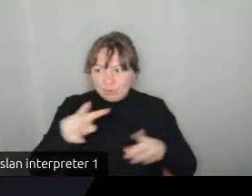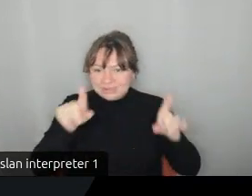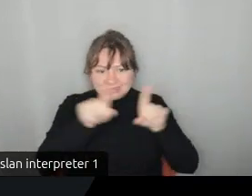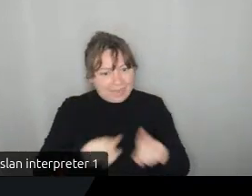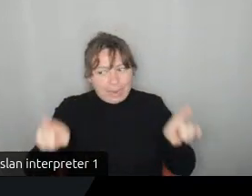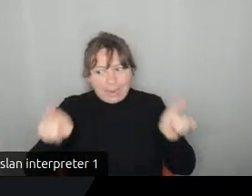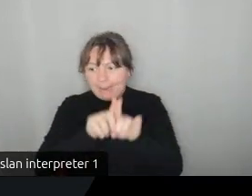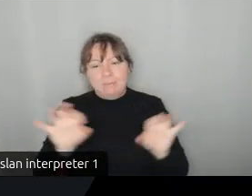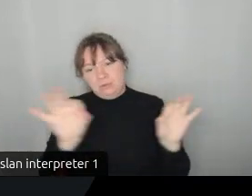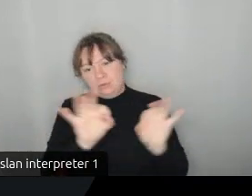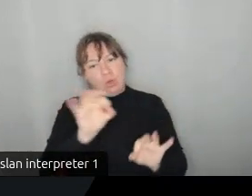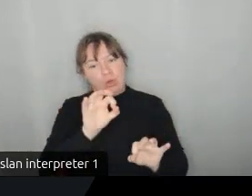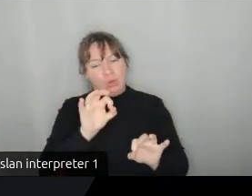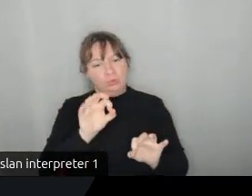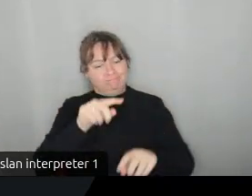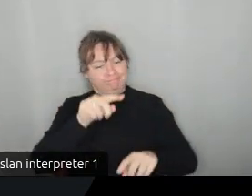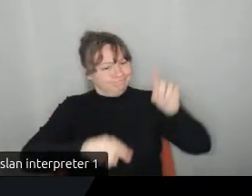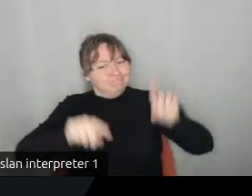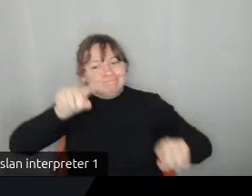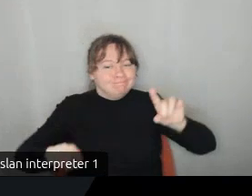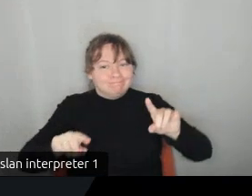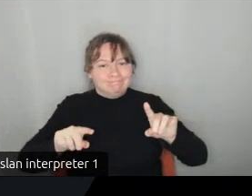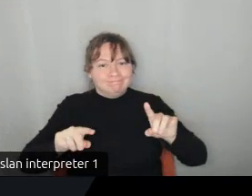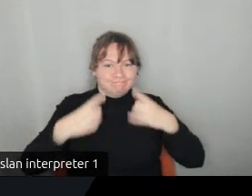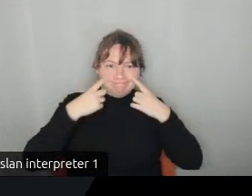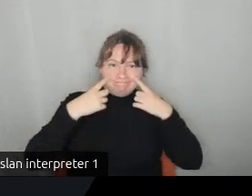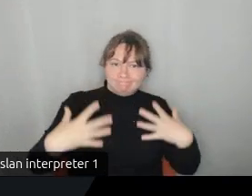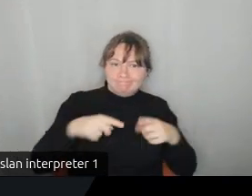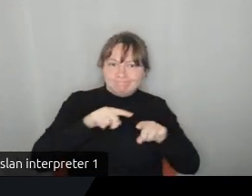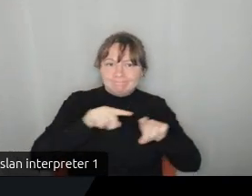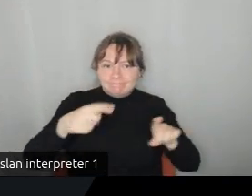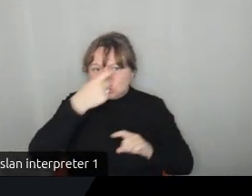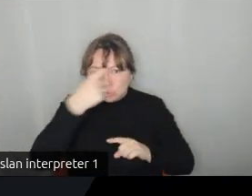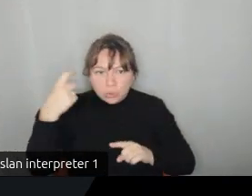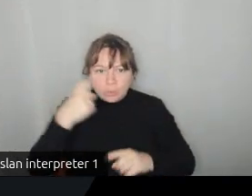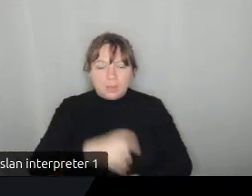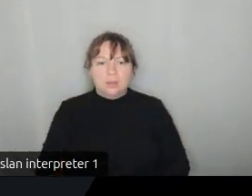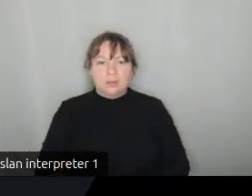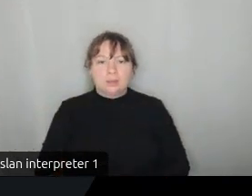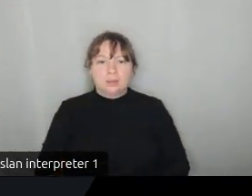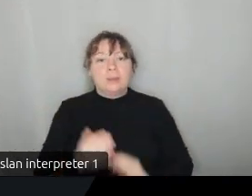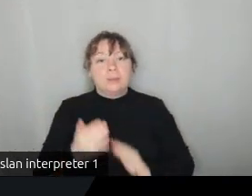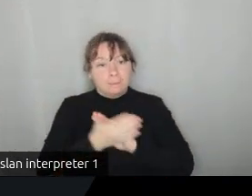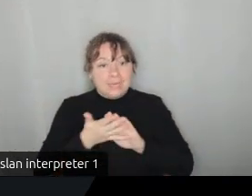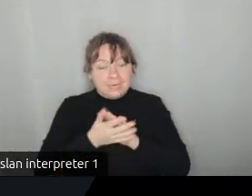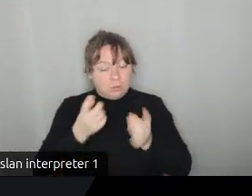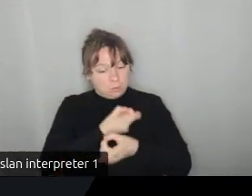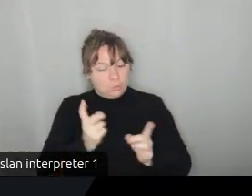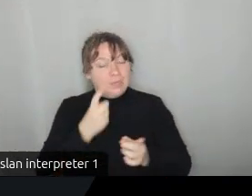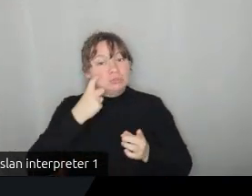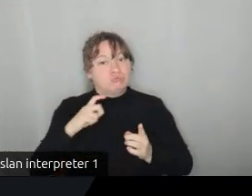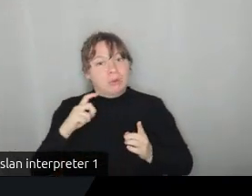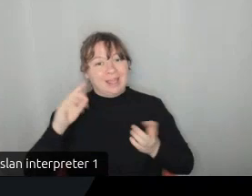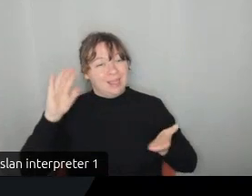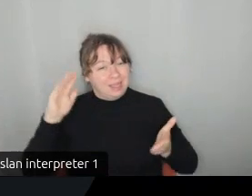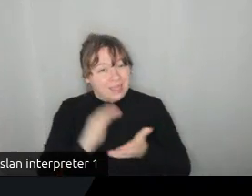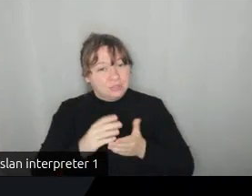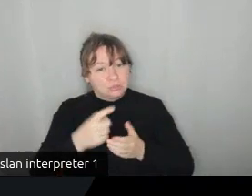violence looks like or should be. So we avoid retraumatization as much as possible and try to